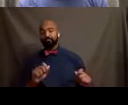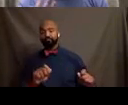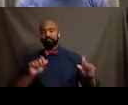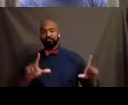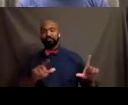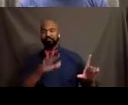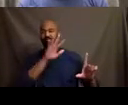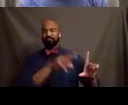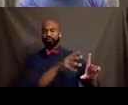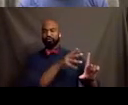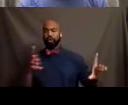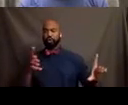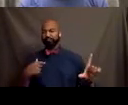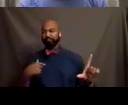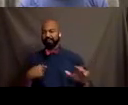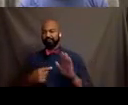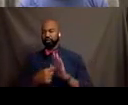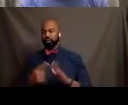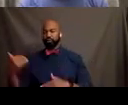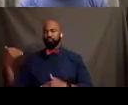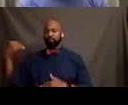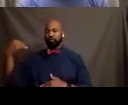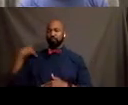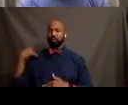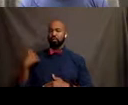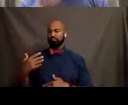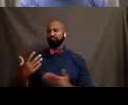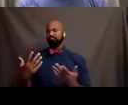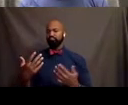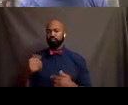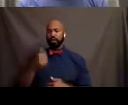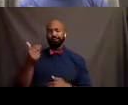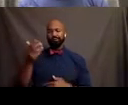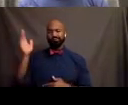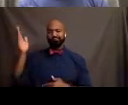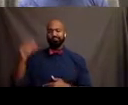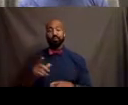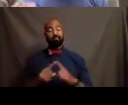this is something that I've gone through in the last two talks that I had, but I think it's worth reviewing.